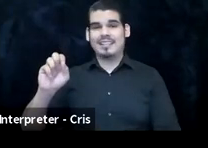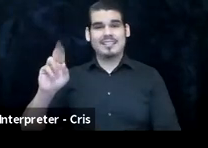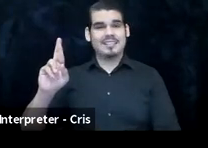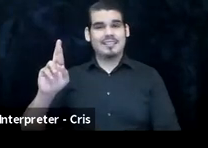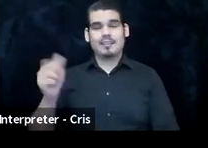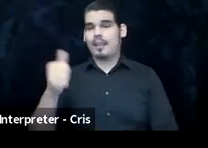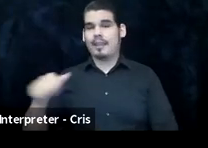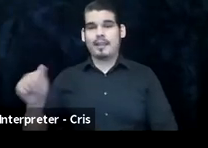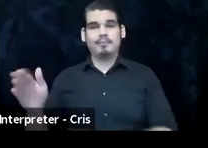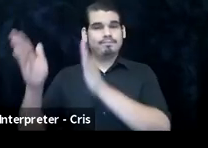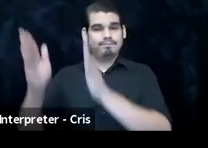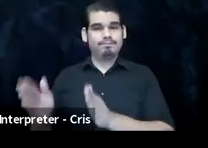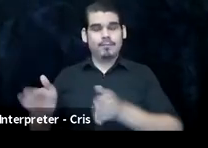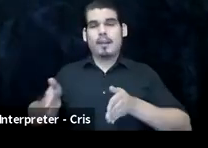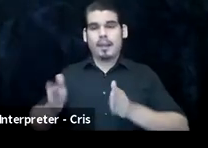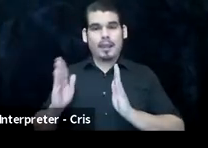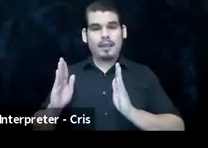Katherine Squire: So hopefully that that helps.